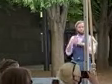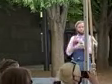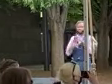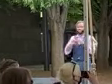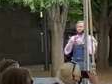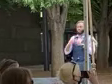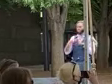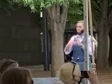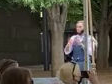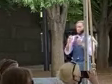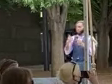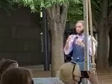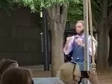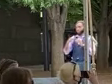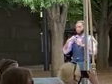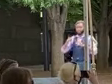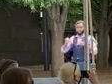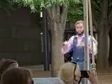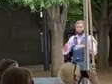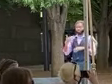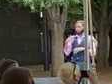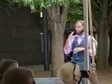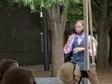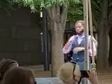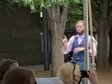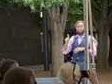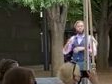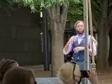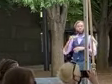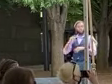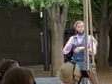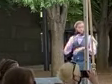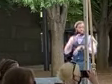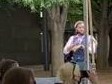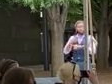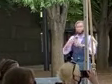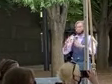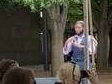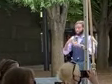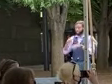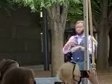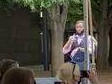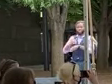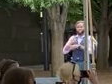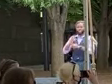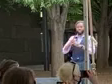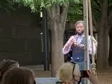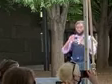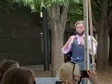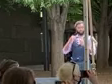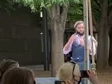In 2001 the hard work, long days and even longer nights of a handful of incredible activists paid off